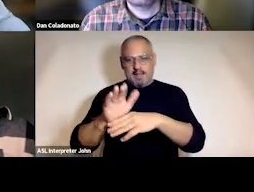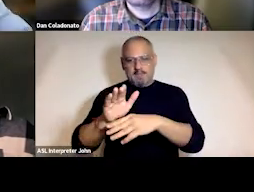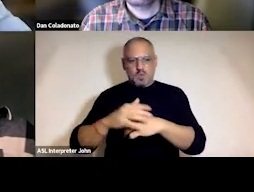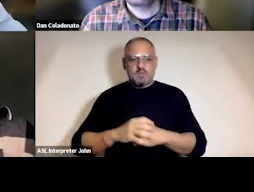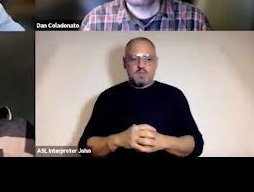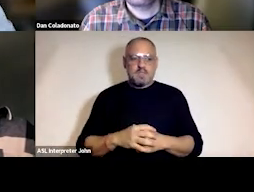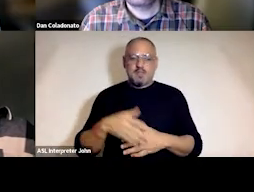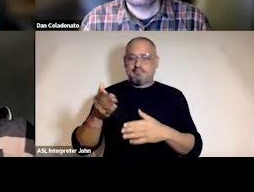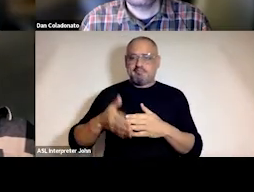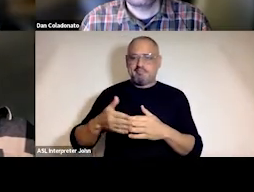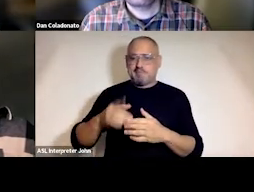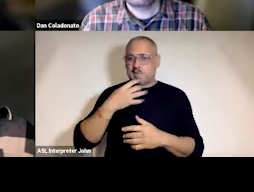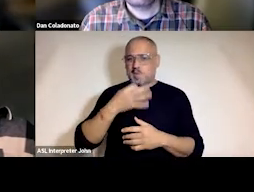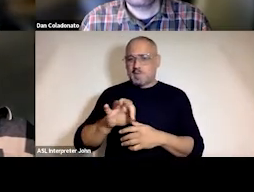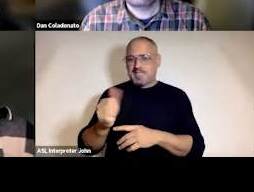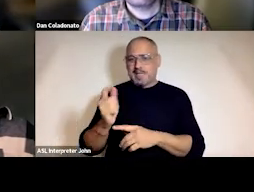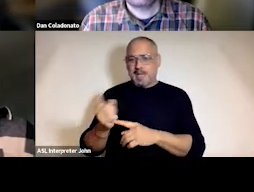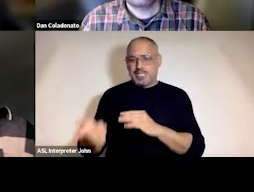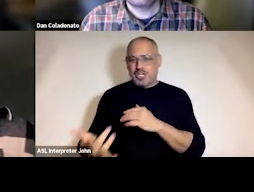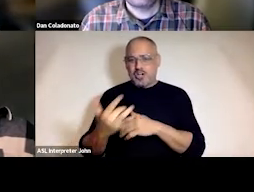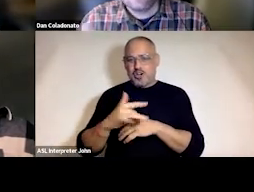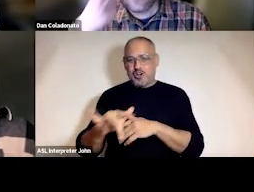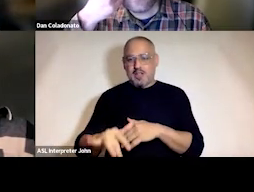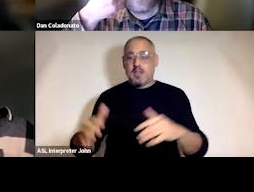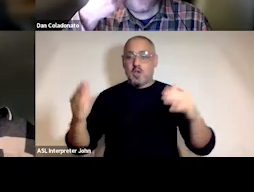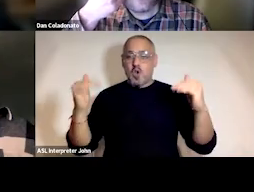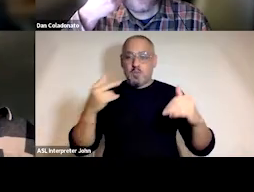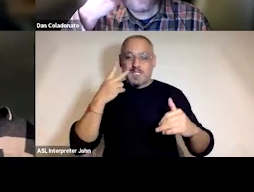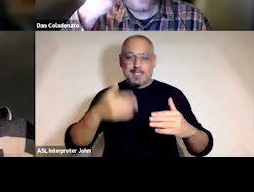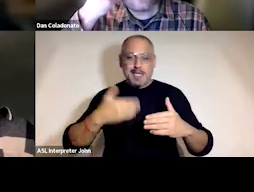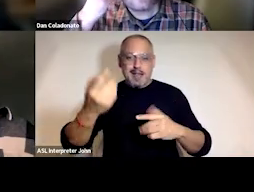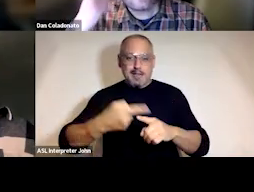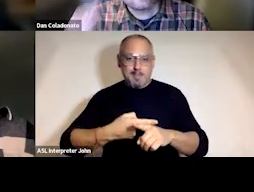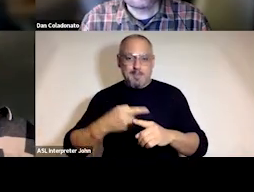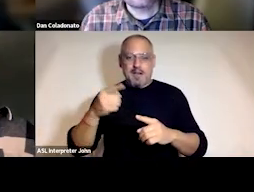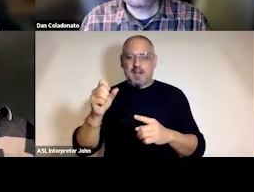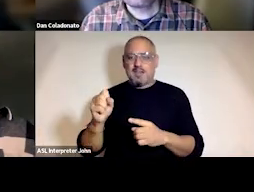We're ending about 10 minutes early. Hopefully we'll see you next month on Soaring Over lunch